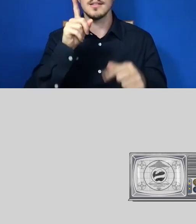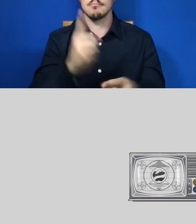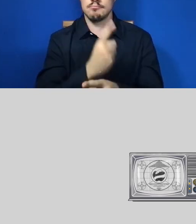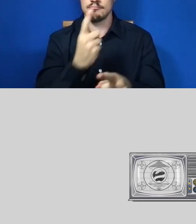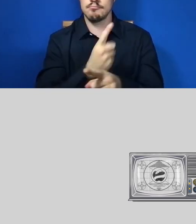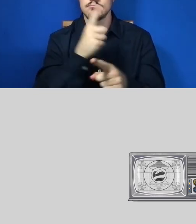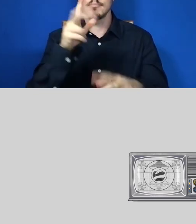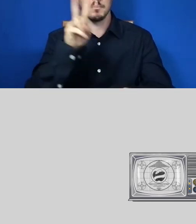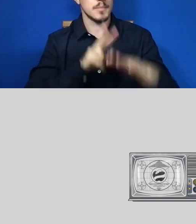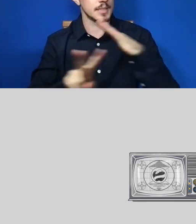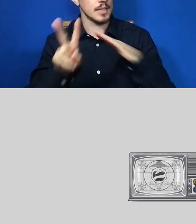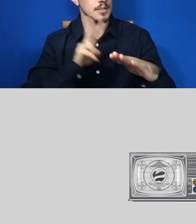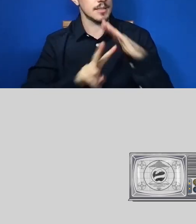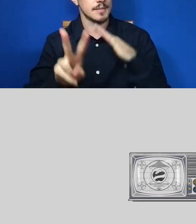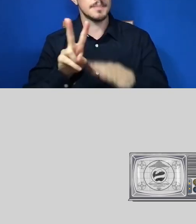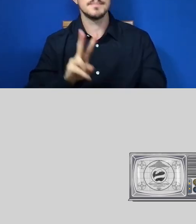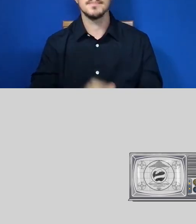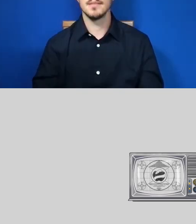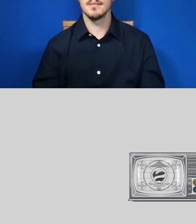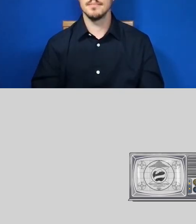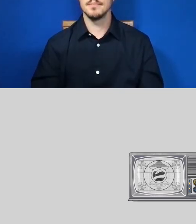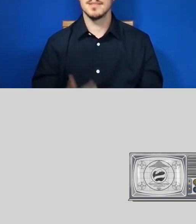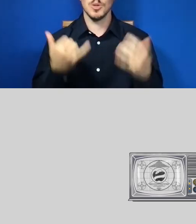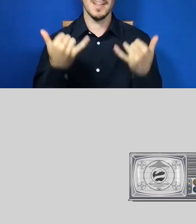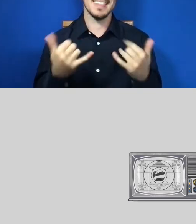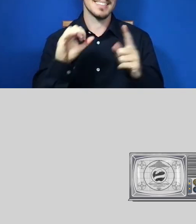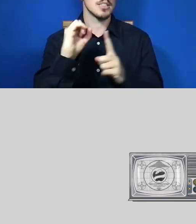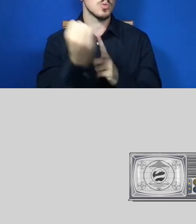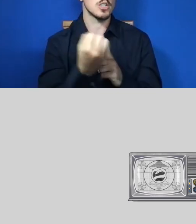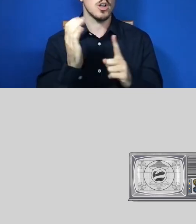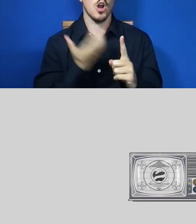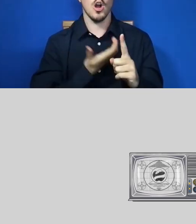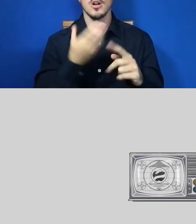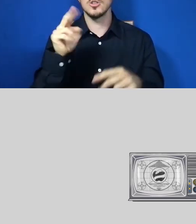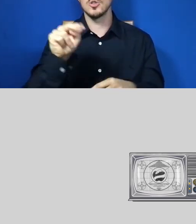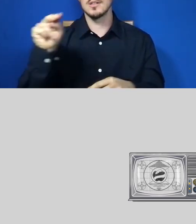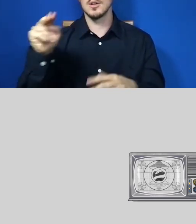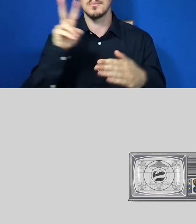can predict our image correctly. In this case, our neural network predicts